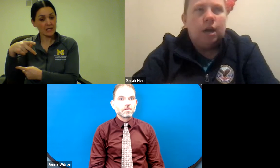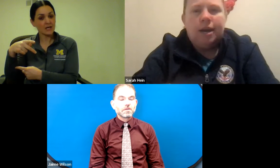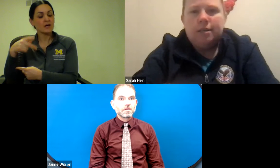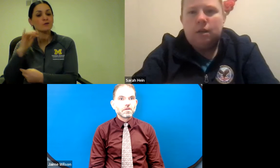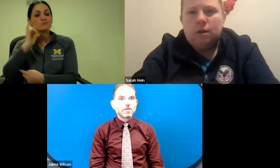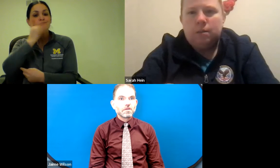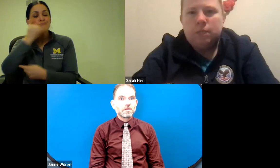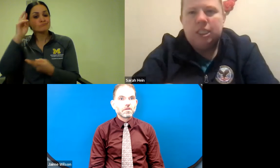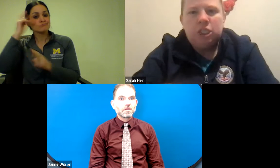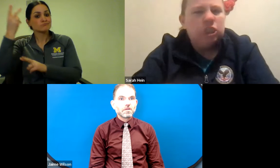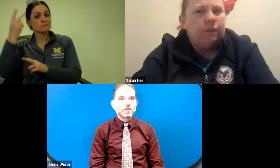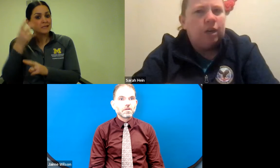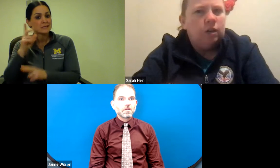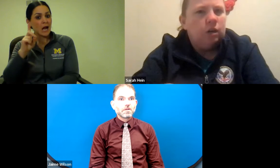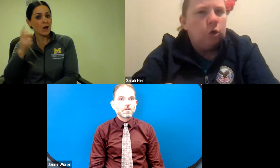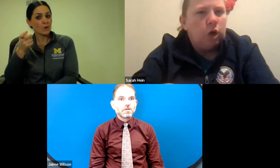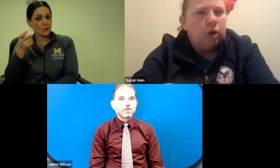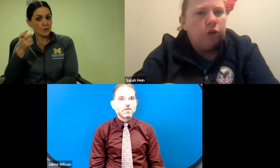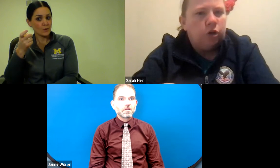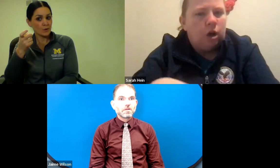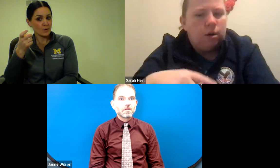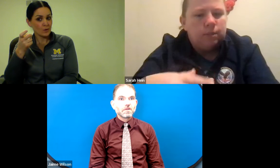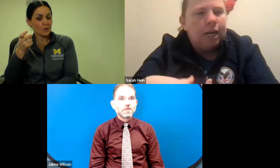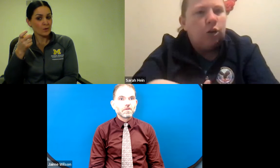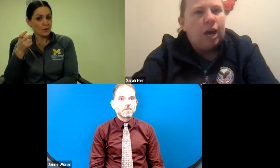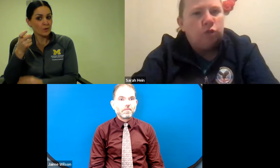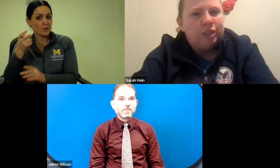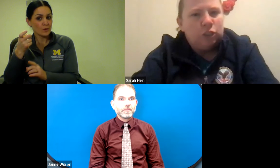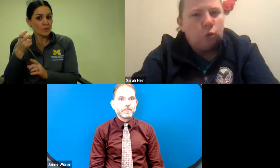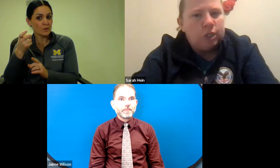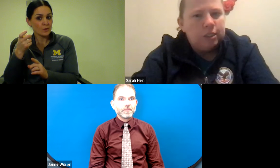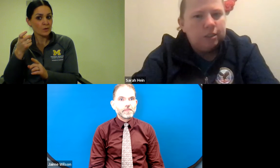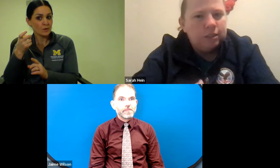Sarah Hein: and